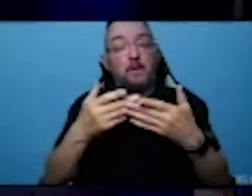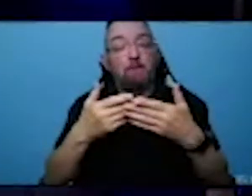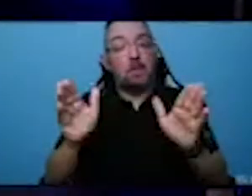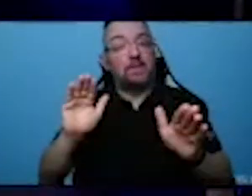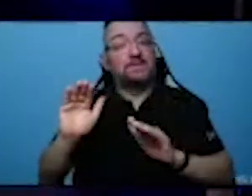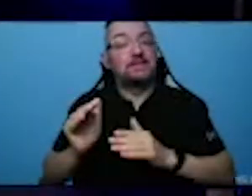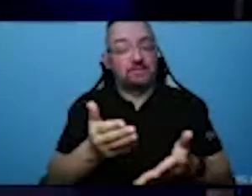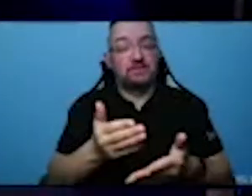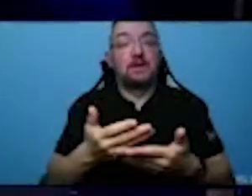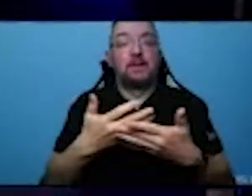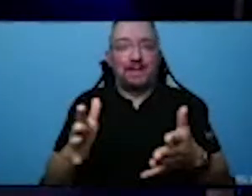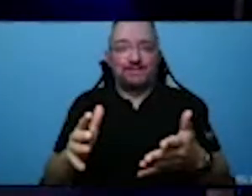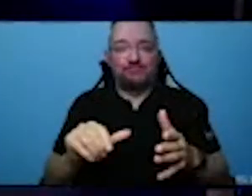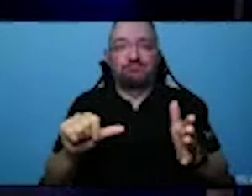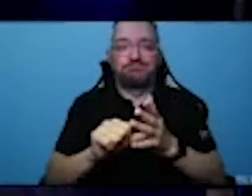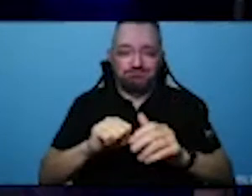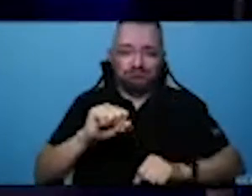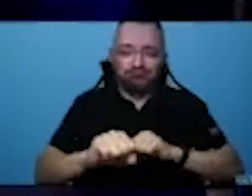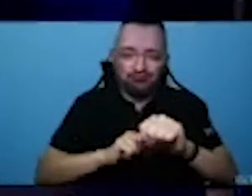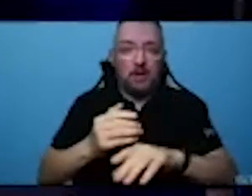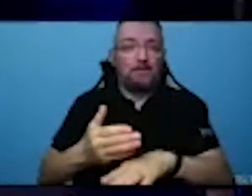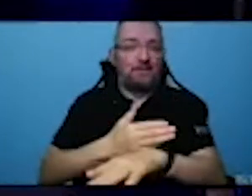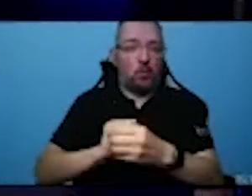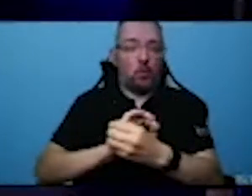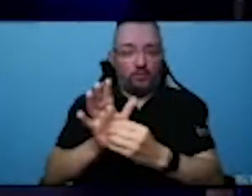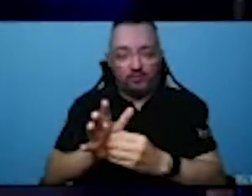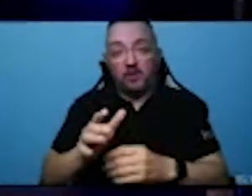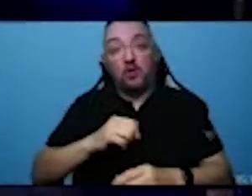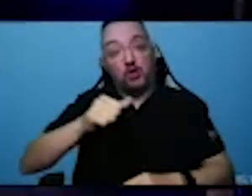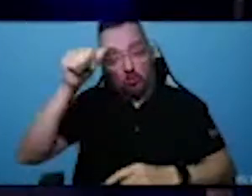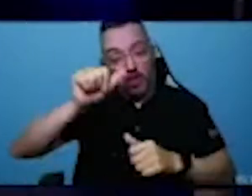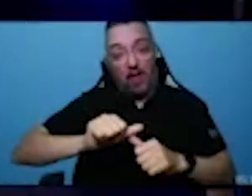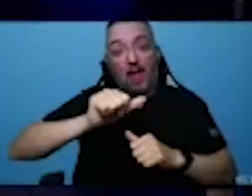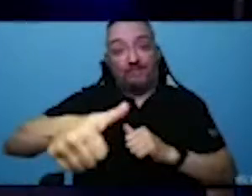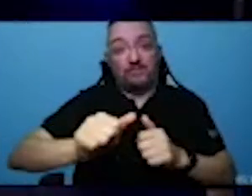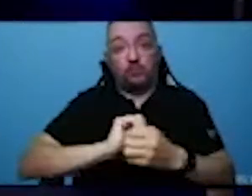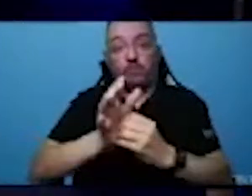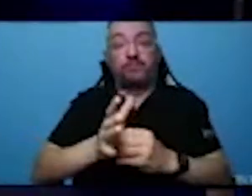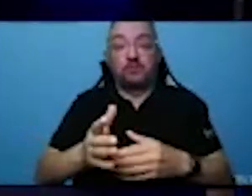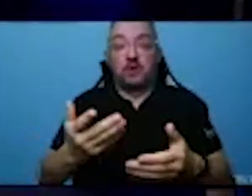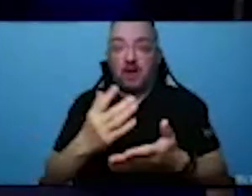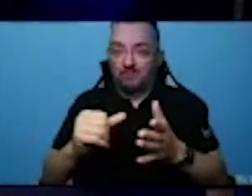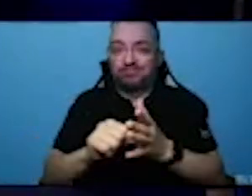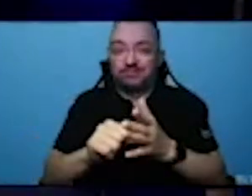We understand the job of work to be done post-Covid. But actually, to make that move, that